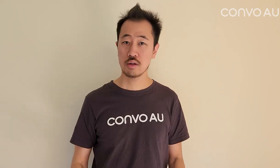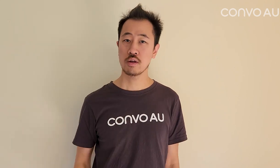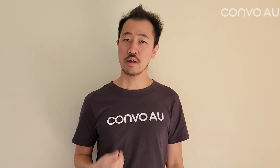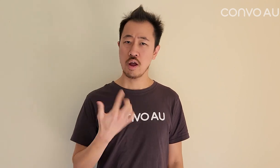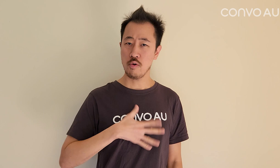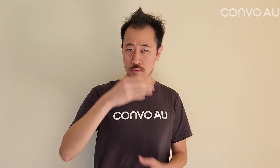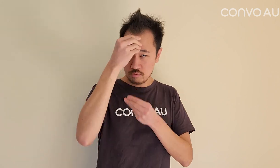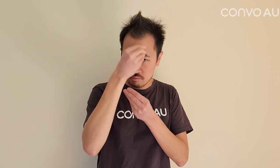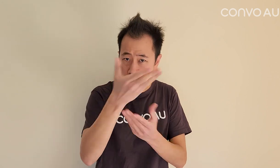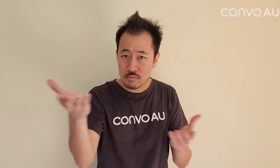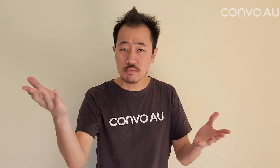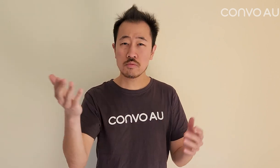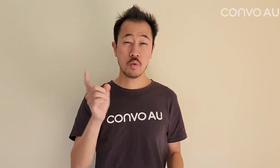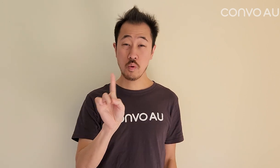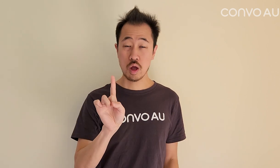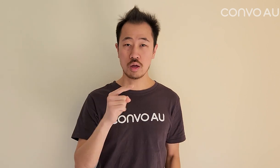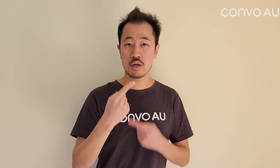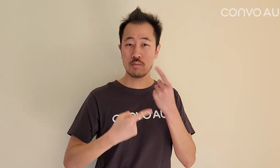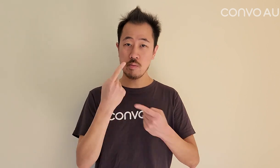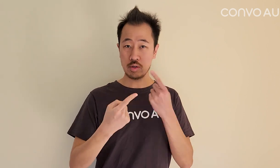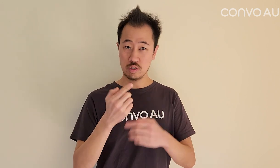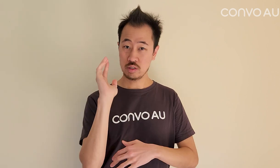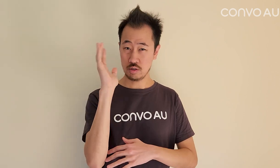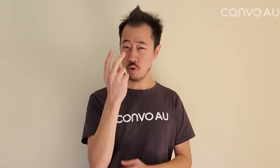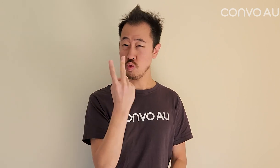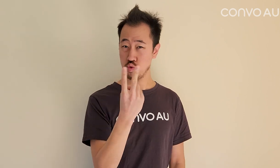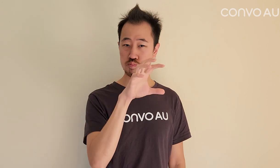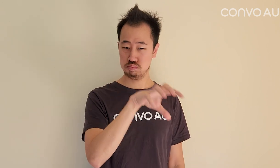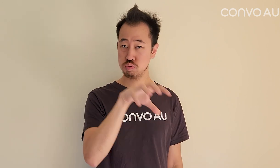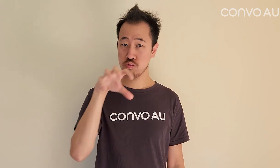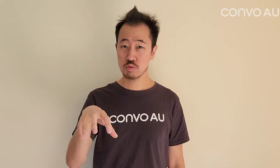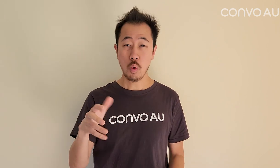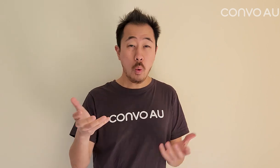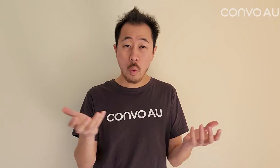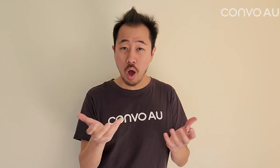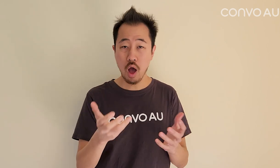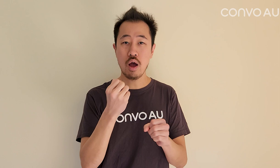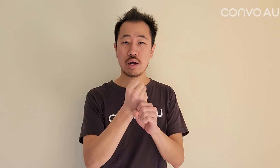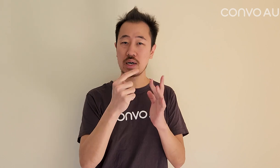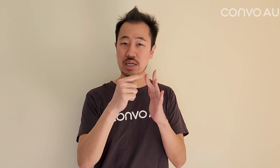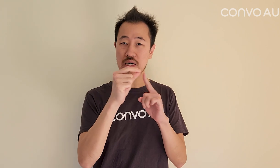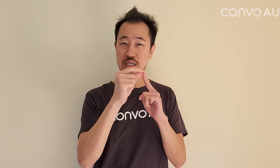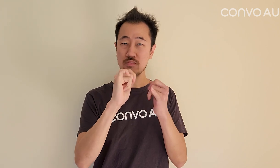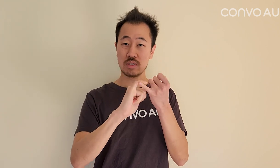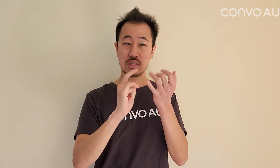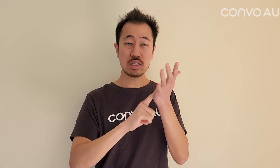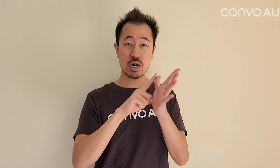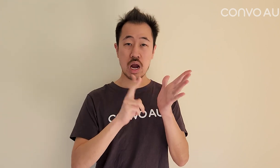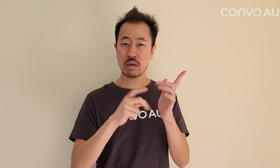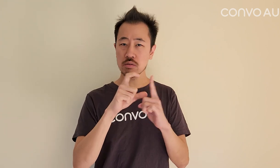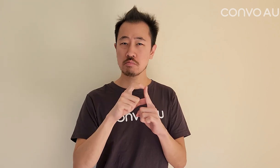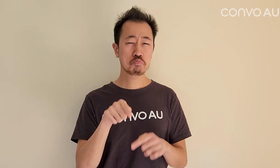We have two info sessions in Gippsland!